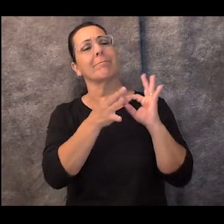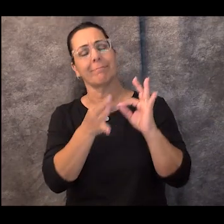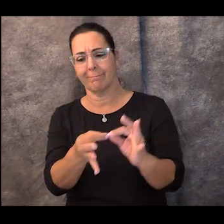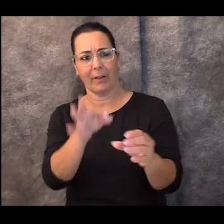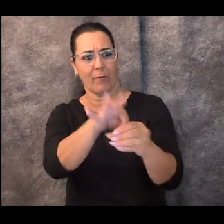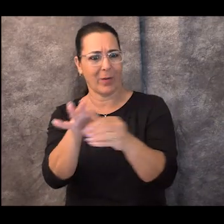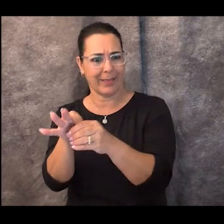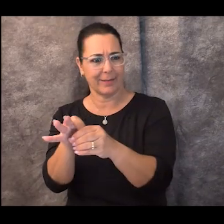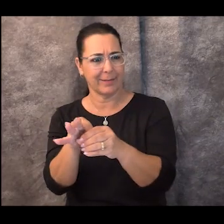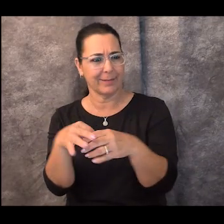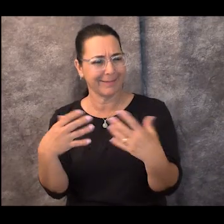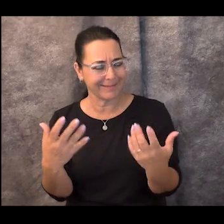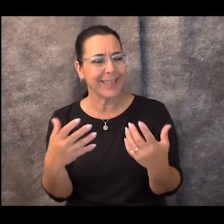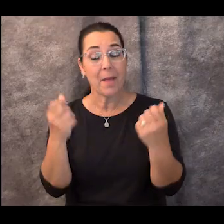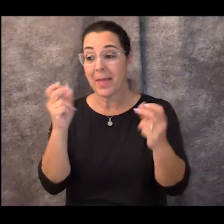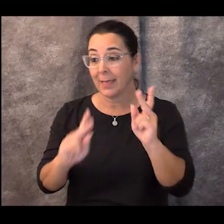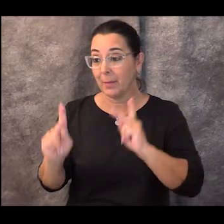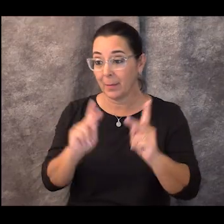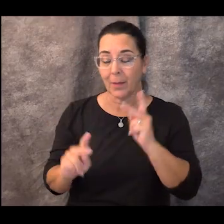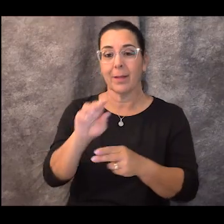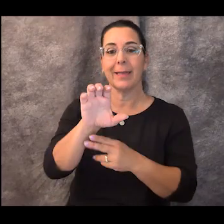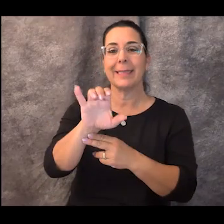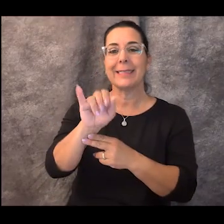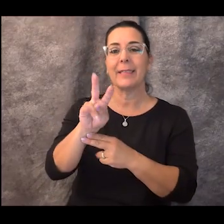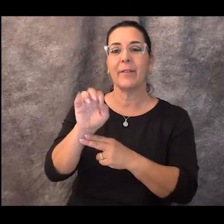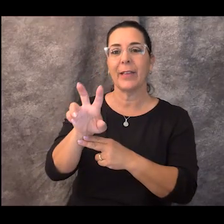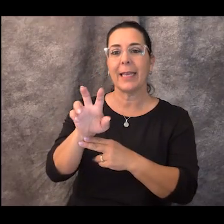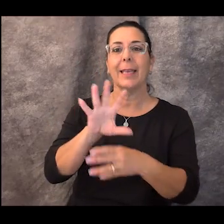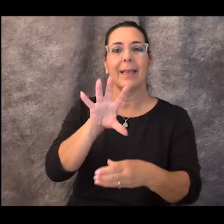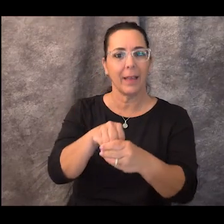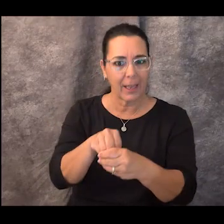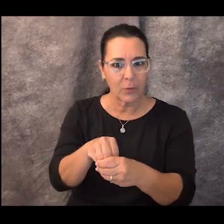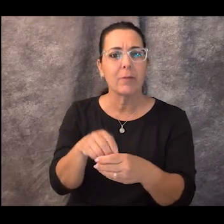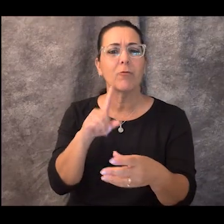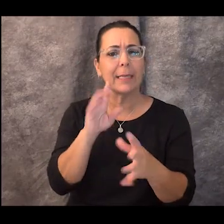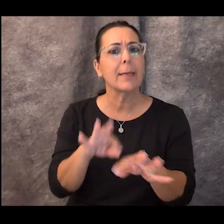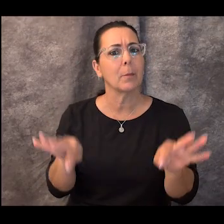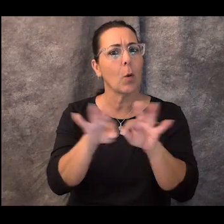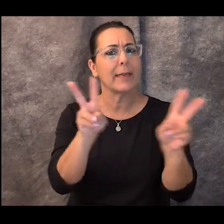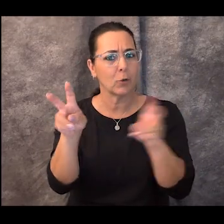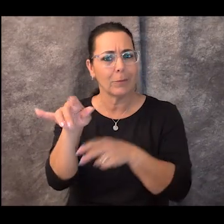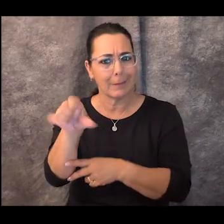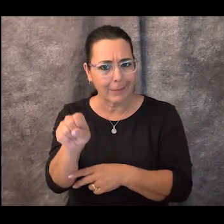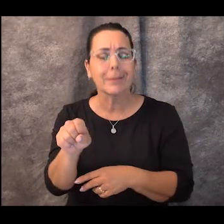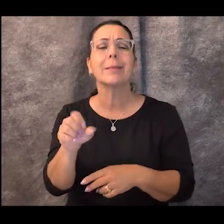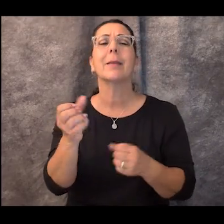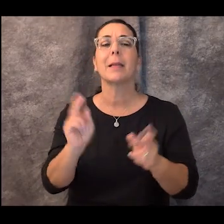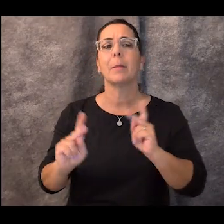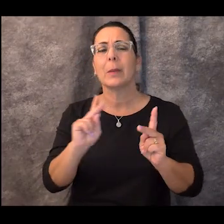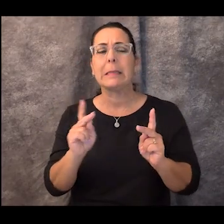For so many people, civic engagement is an important issue. A lot of people get nervous about, "How do I get engaged?